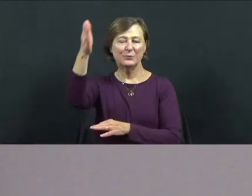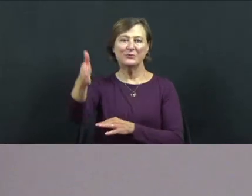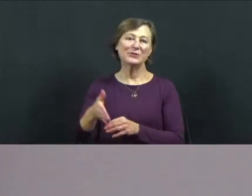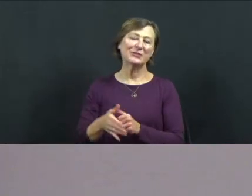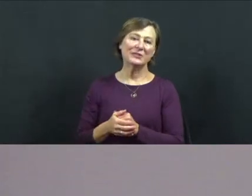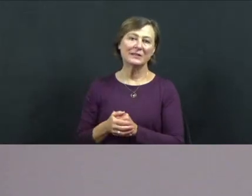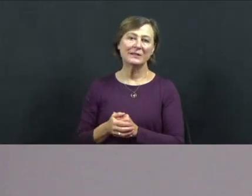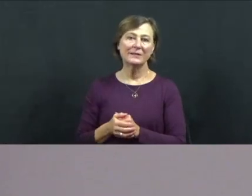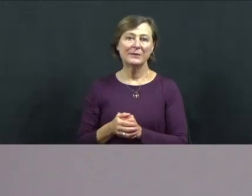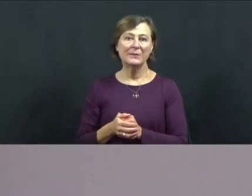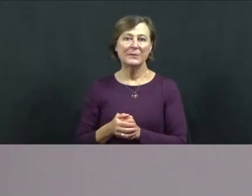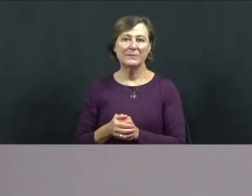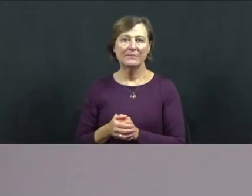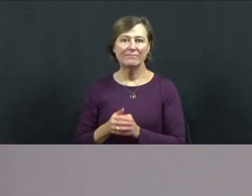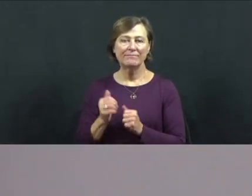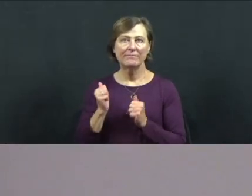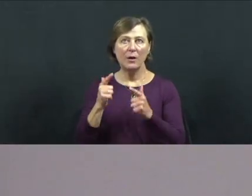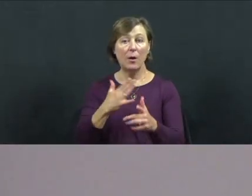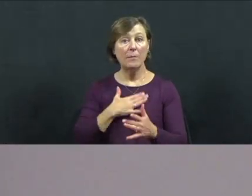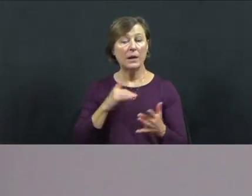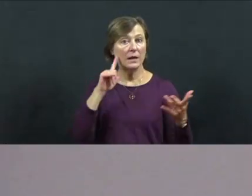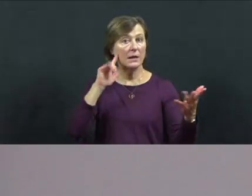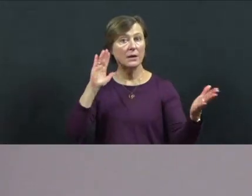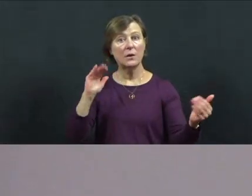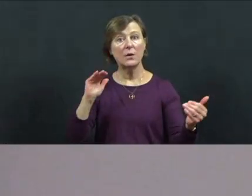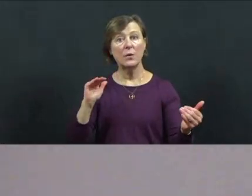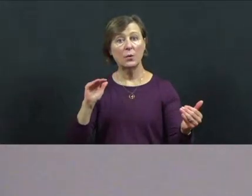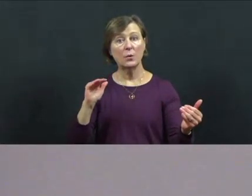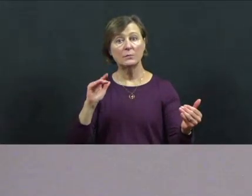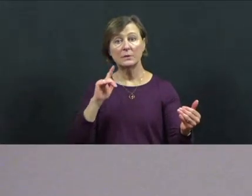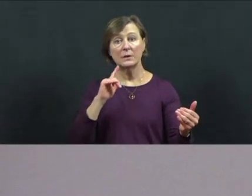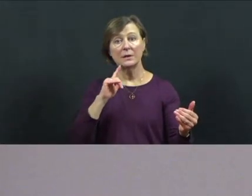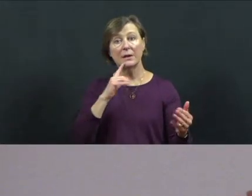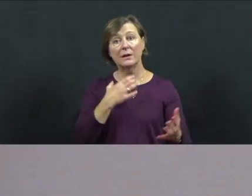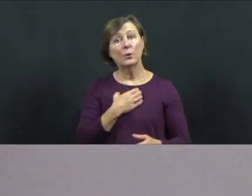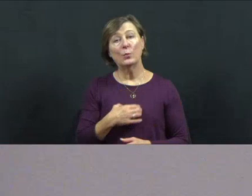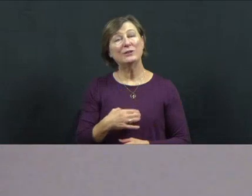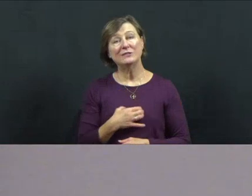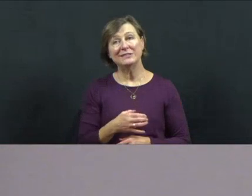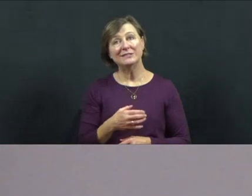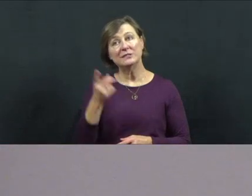But all my hopes are simply wishes and dreams,